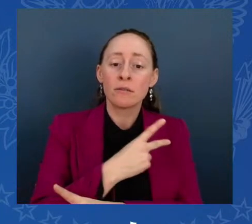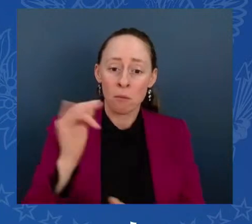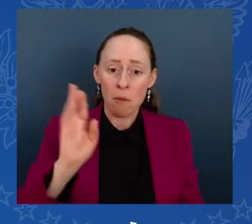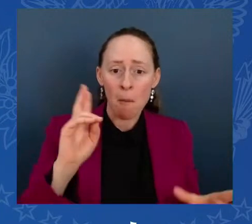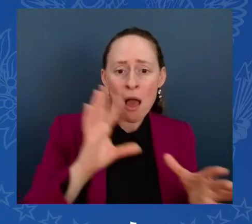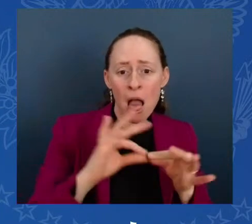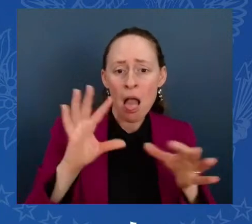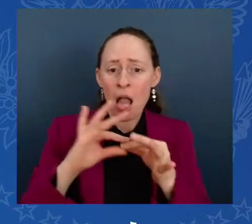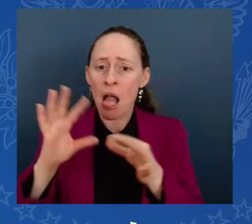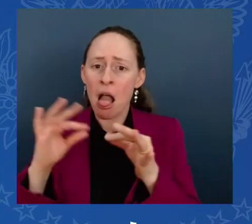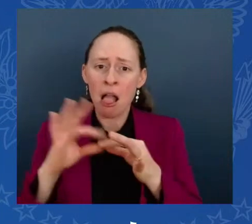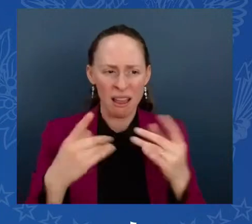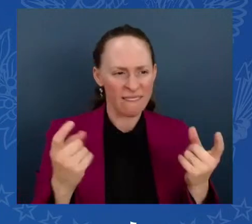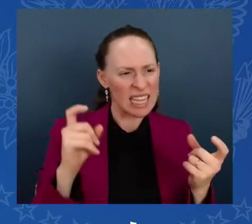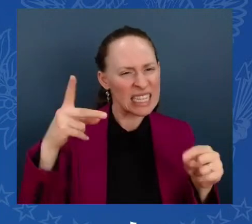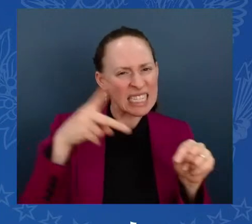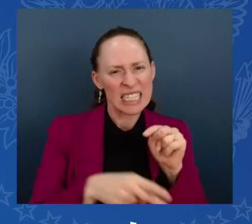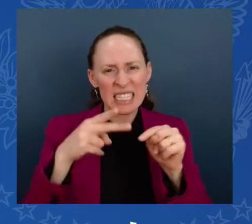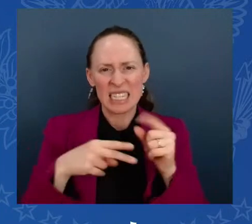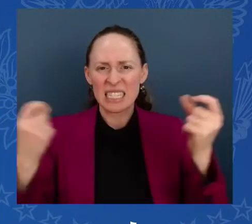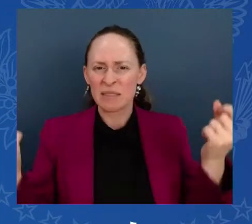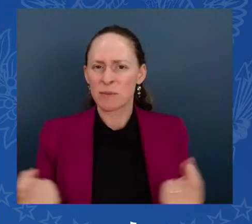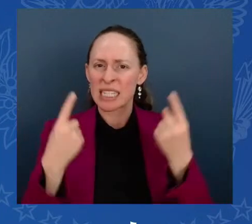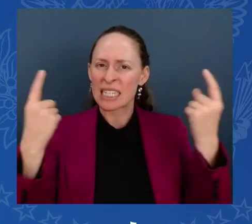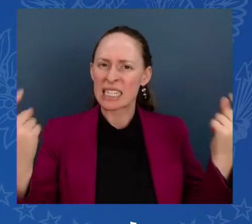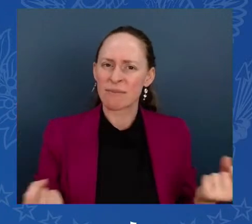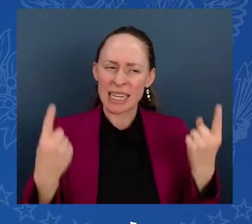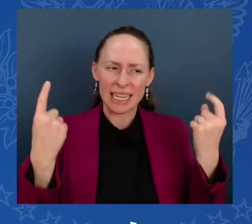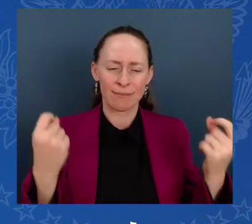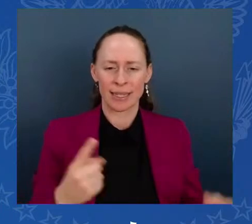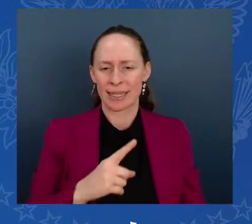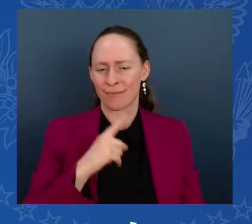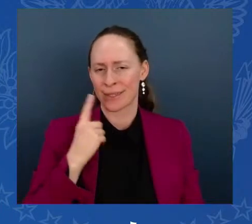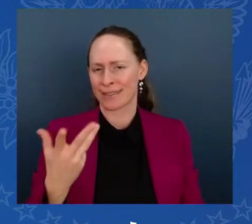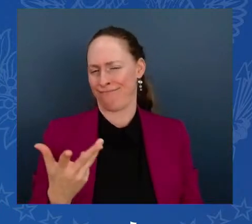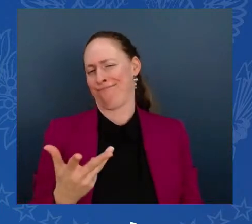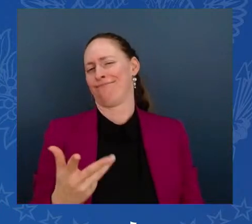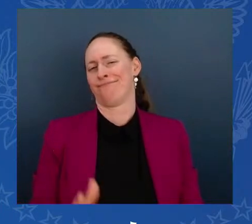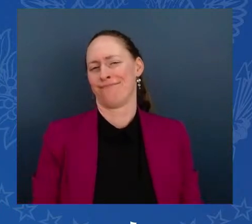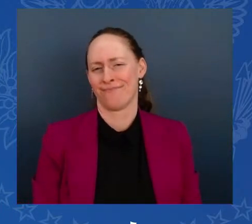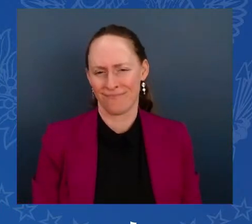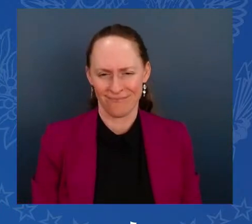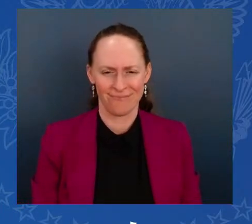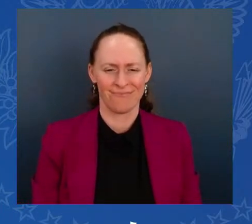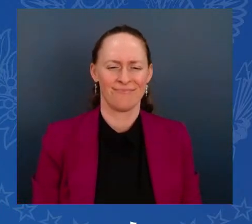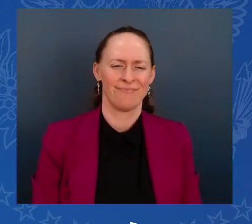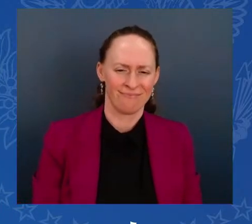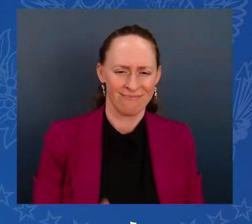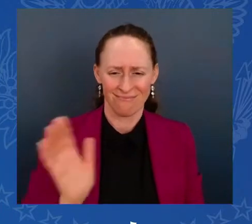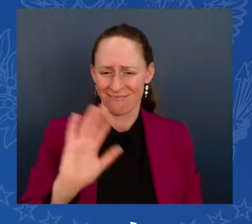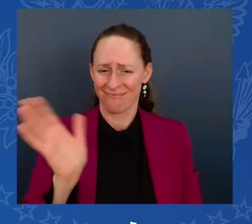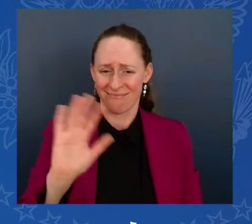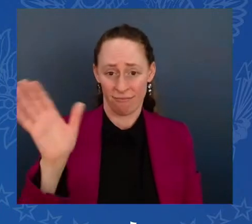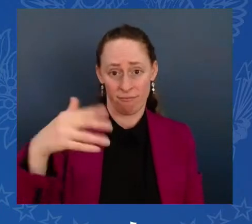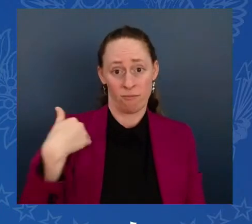You know, we have a thousand billionaires in America. You know what their average tax they pay is?